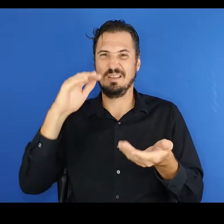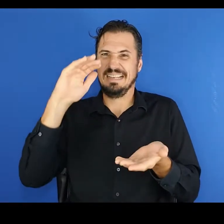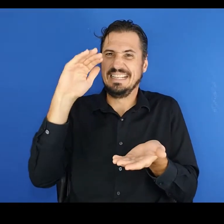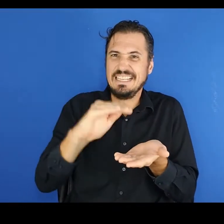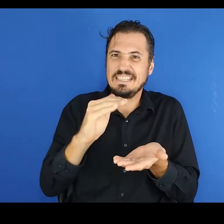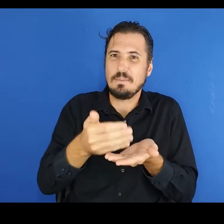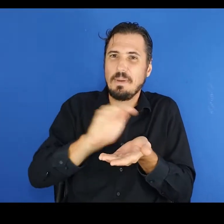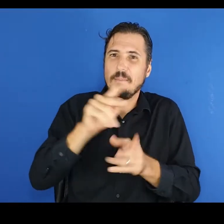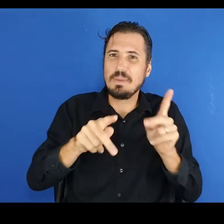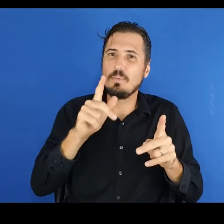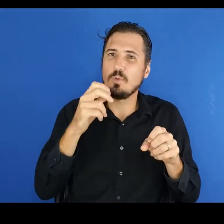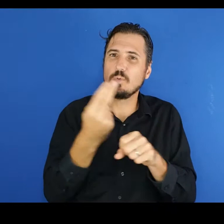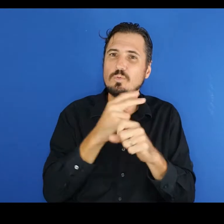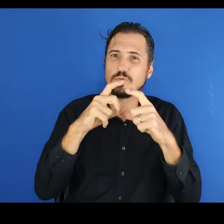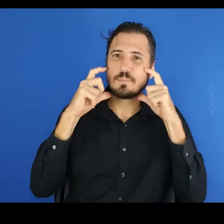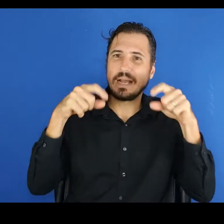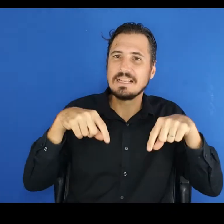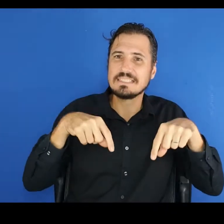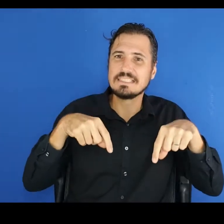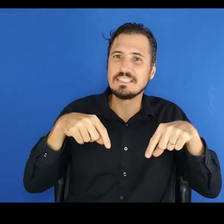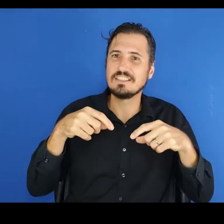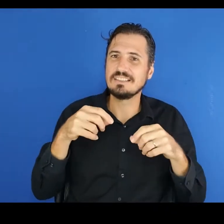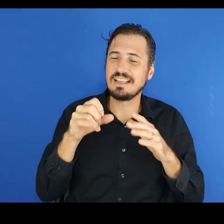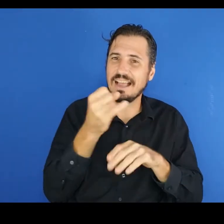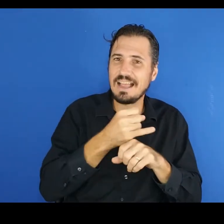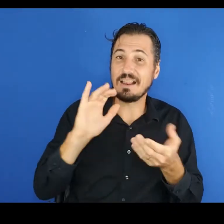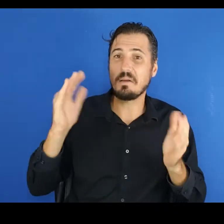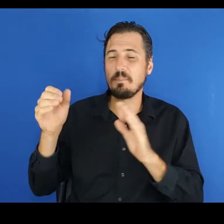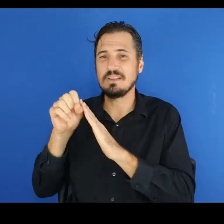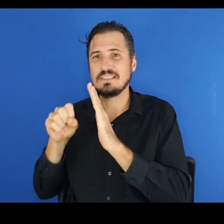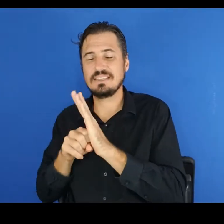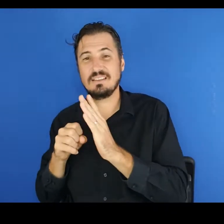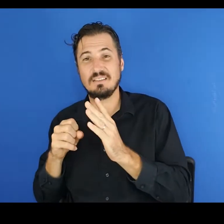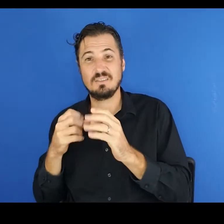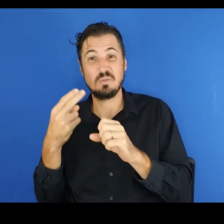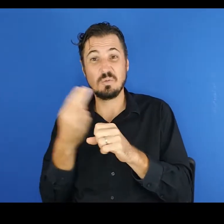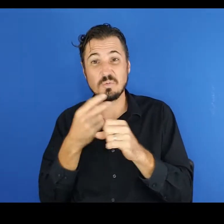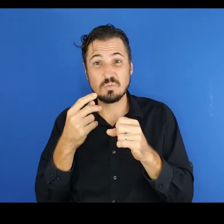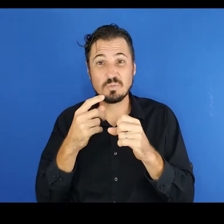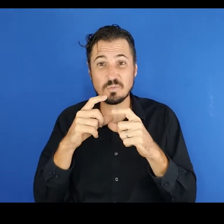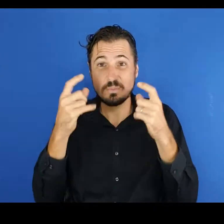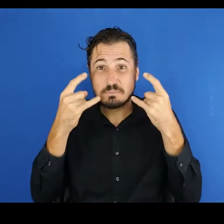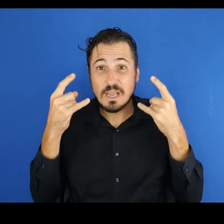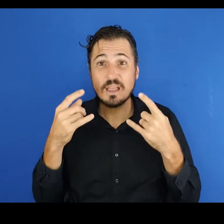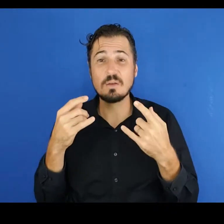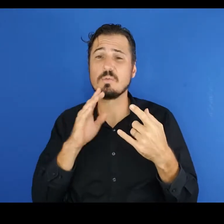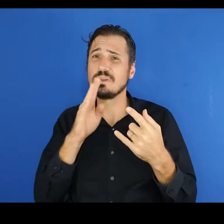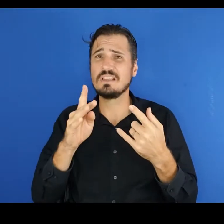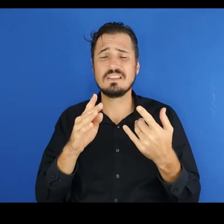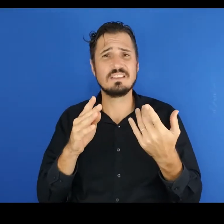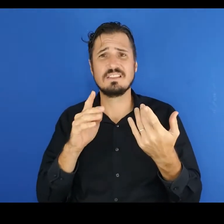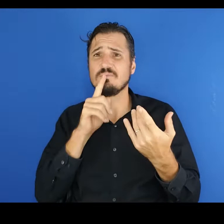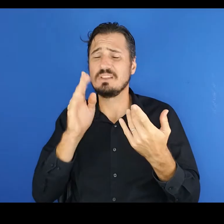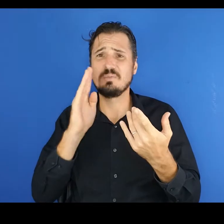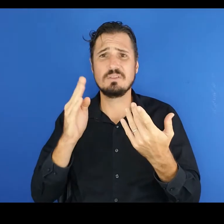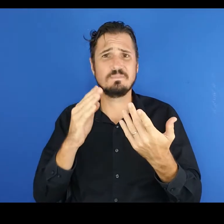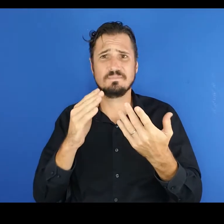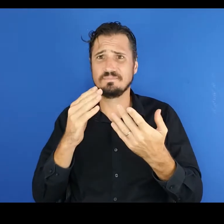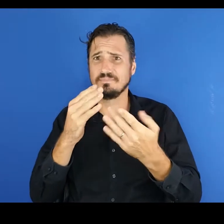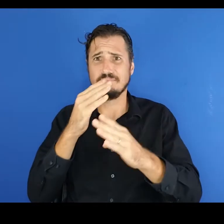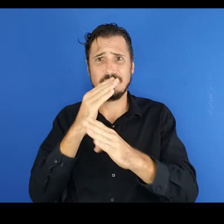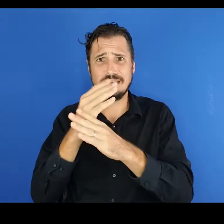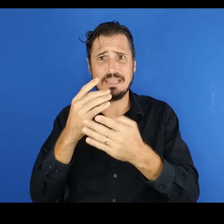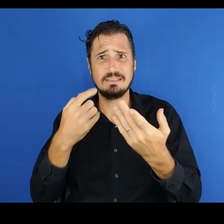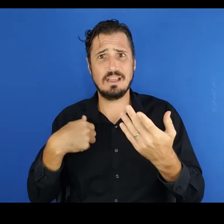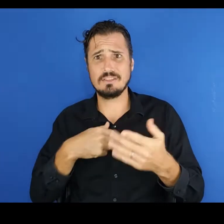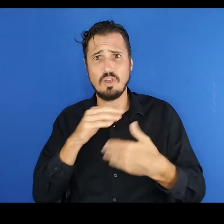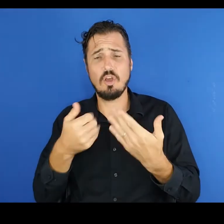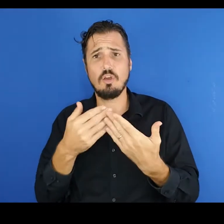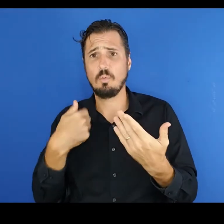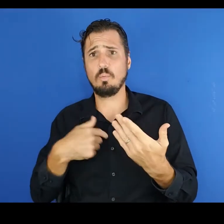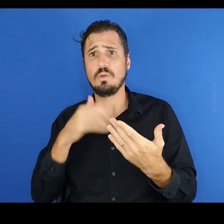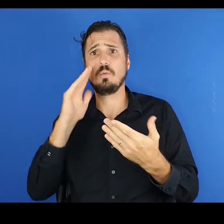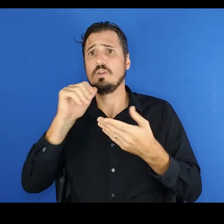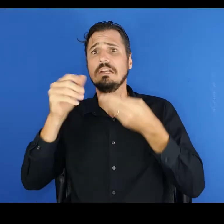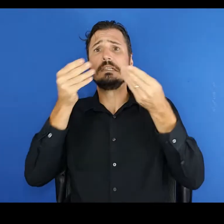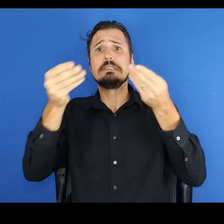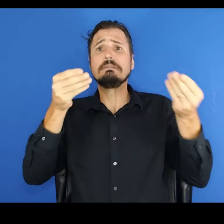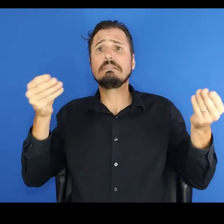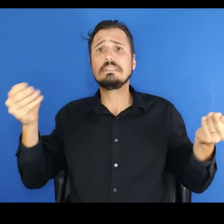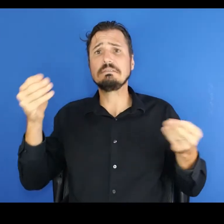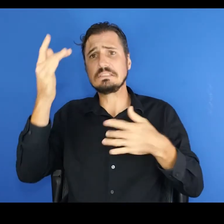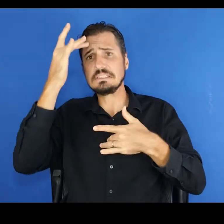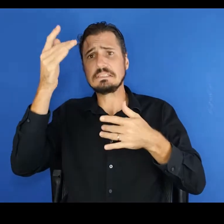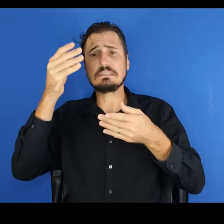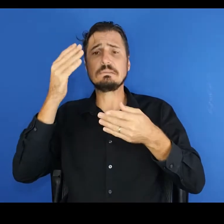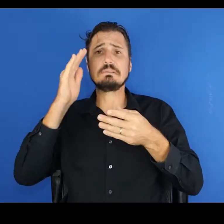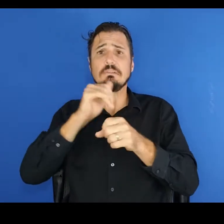state. Wearing a mask is the simplest and quickest way to stop the spread. Wearing a mask helps to prevent you from unknowingly spreading the virus to others, especially our children and